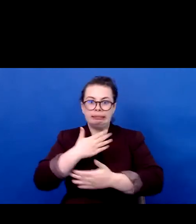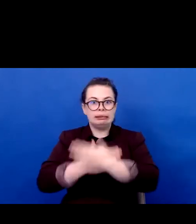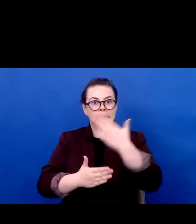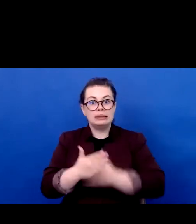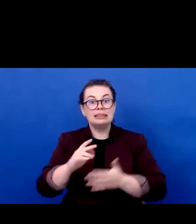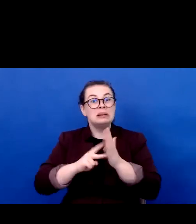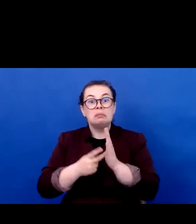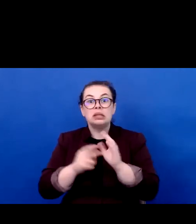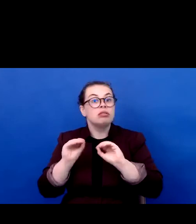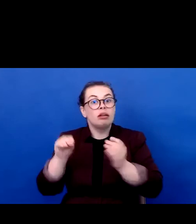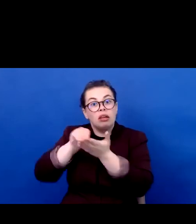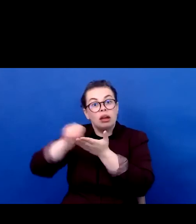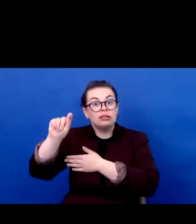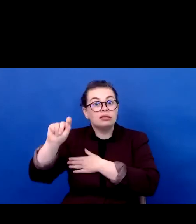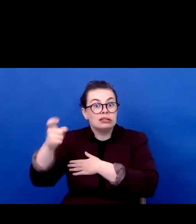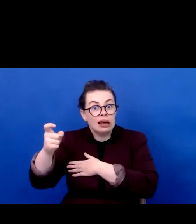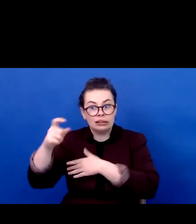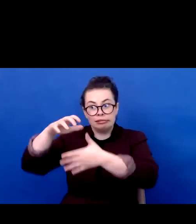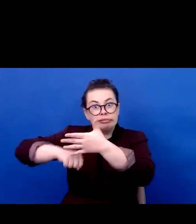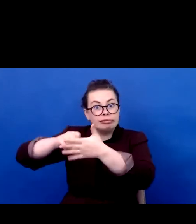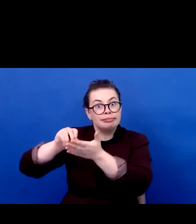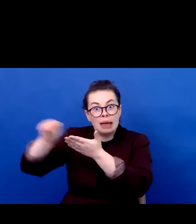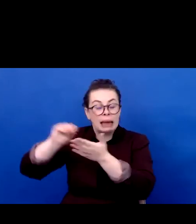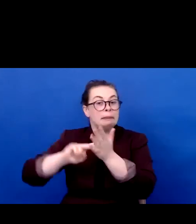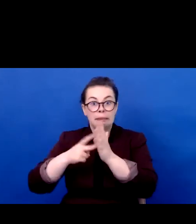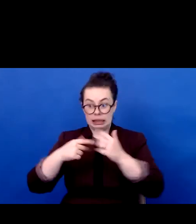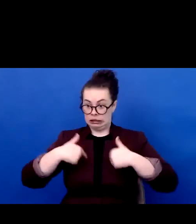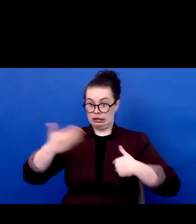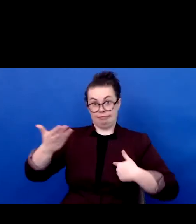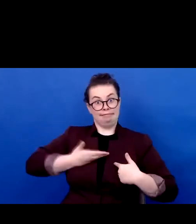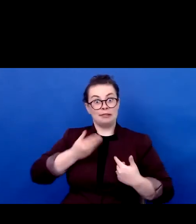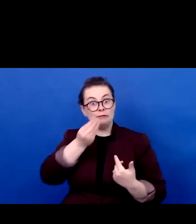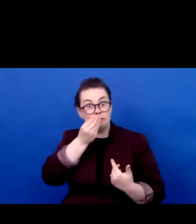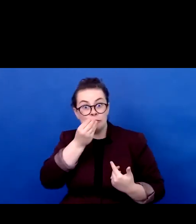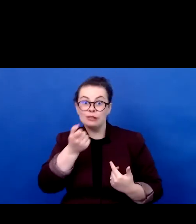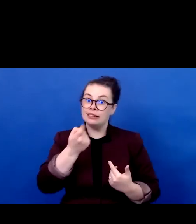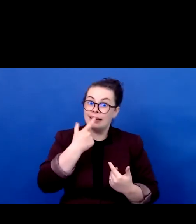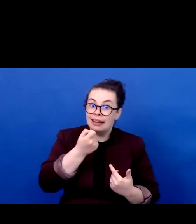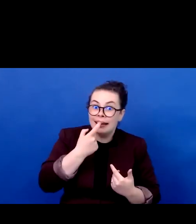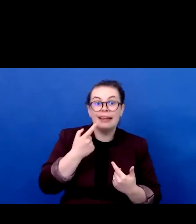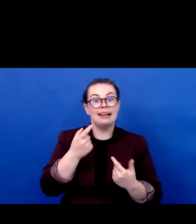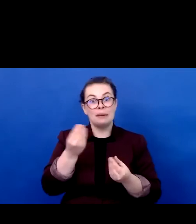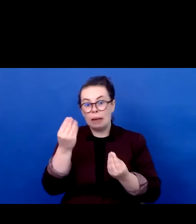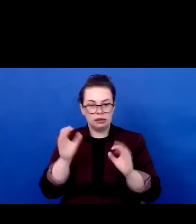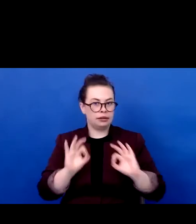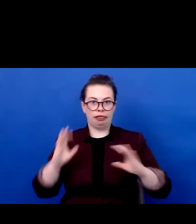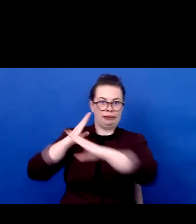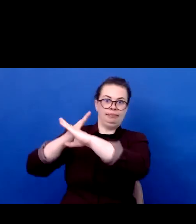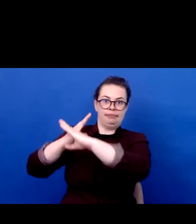so these are only few examples on how the pandemic may increase the risk of the existing inequalities